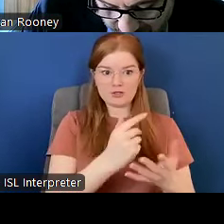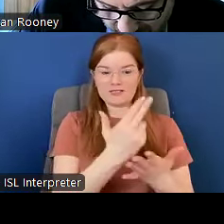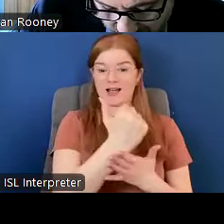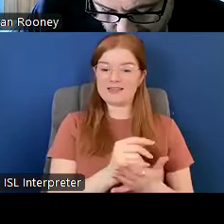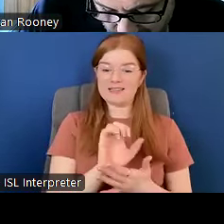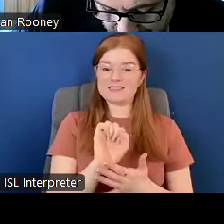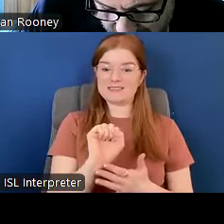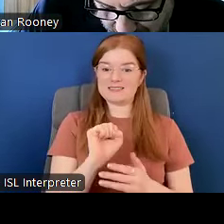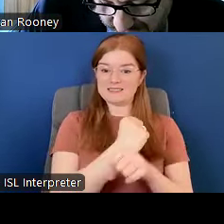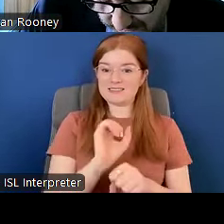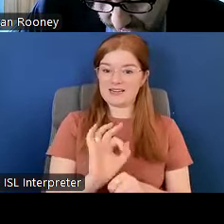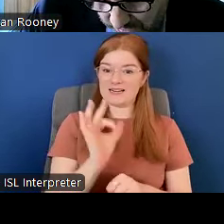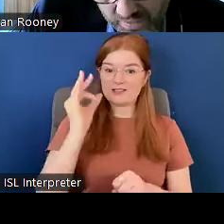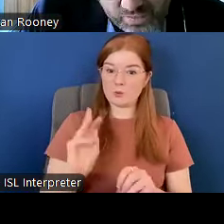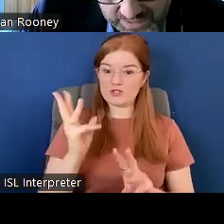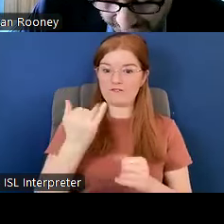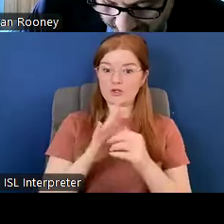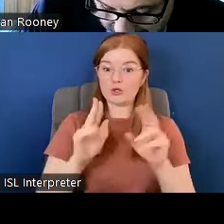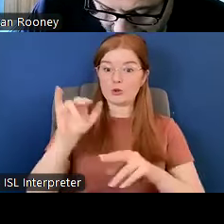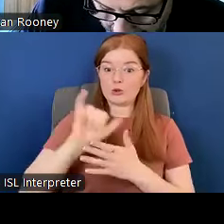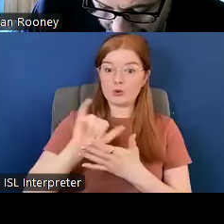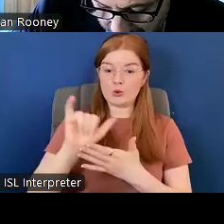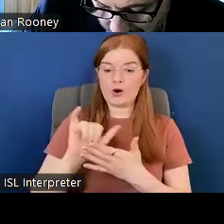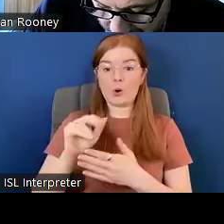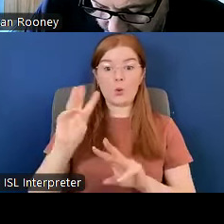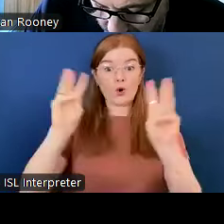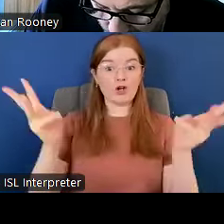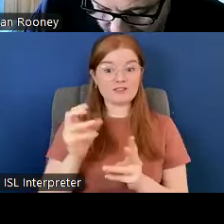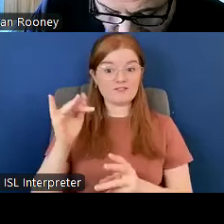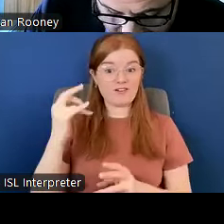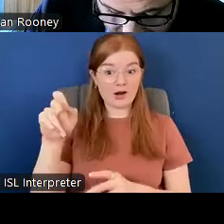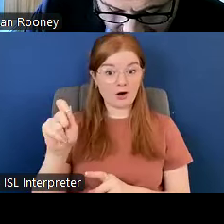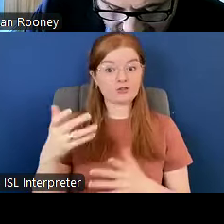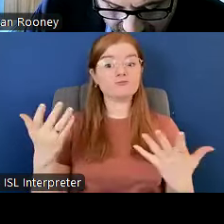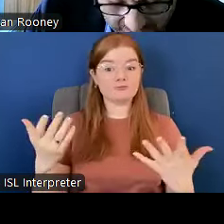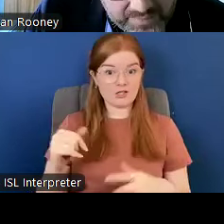window for display at the New York World's Fair. The gouache study in the exhibition,